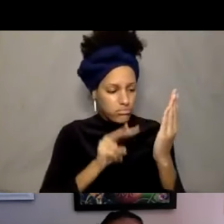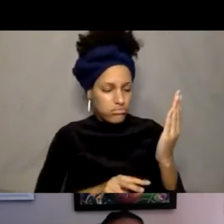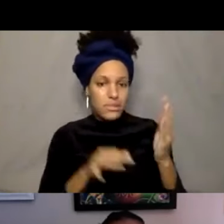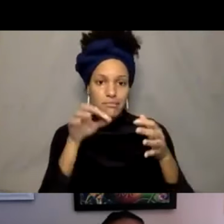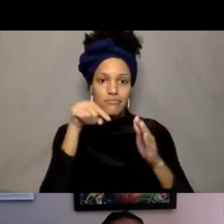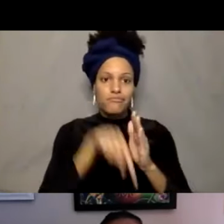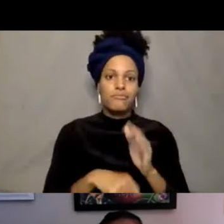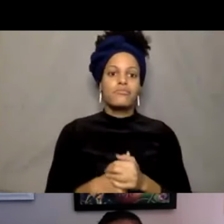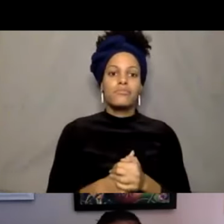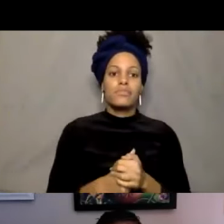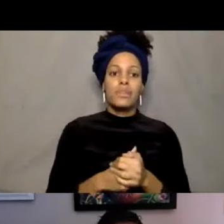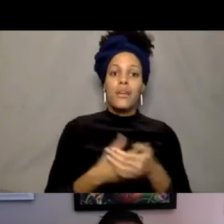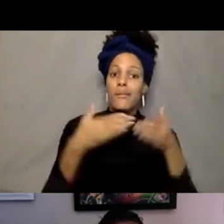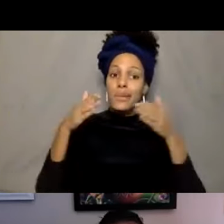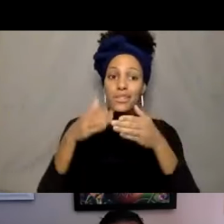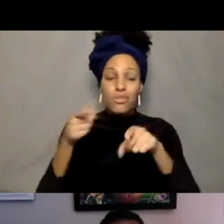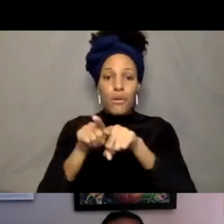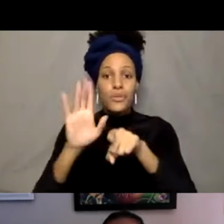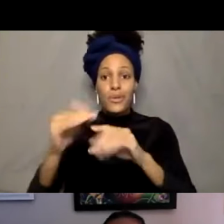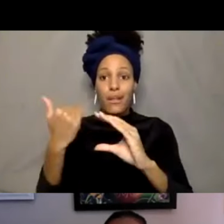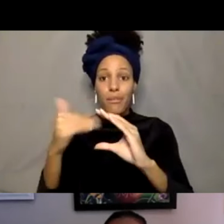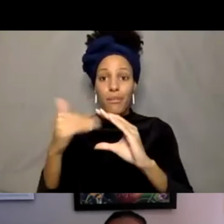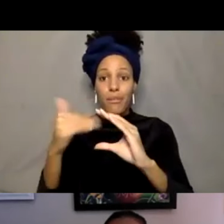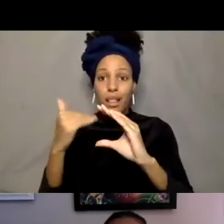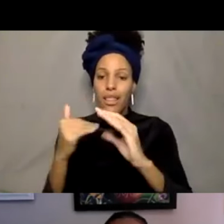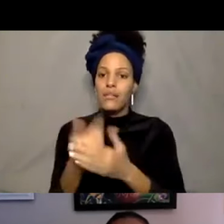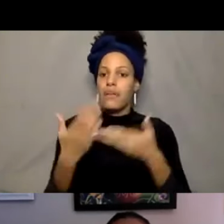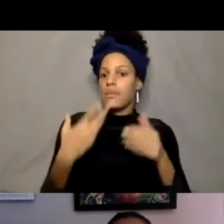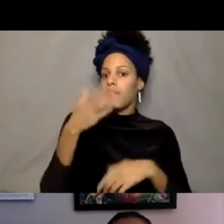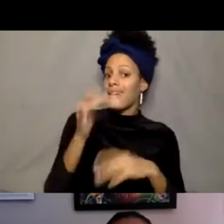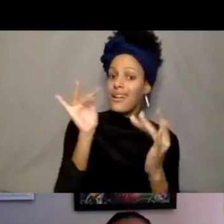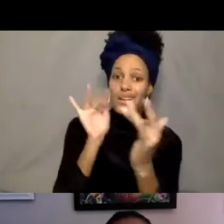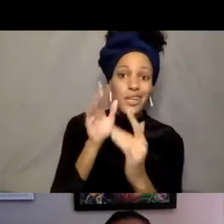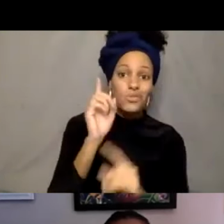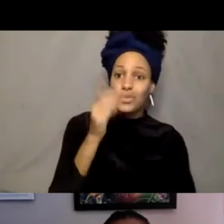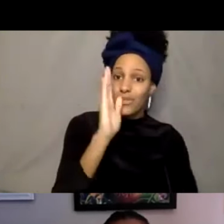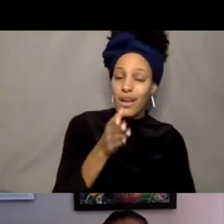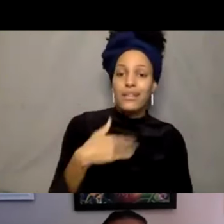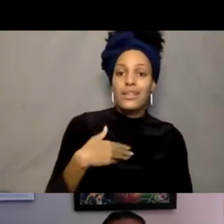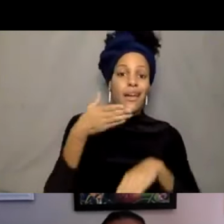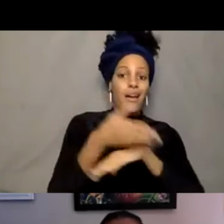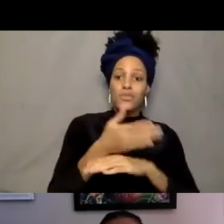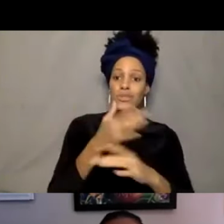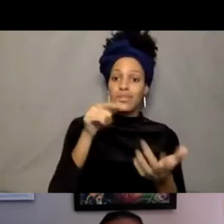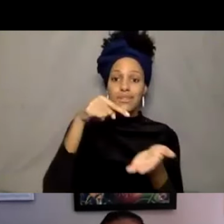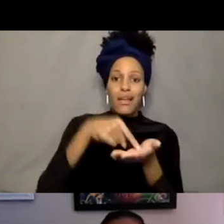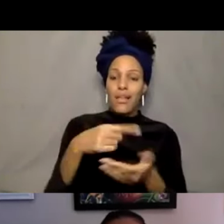Also pay attention to your email. We may contact you at any point after the deadline seeking necessary information.